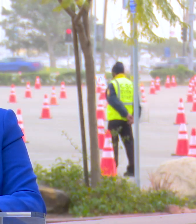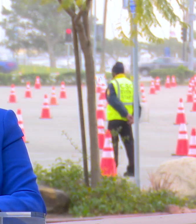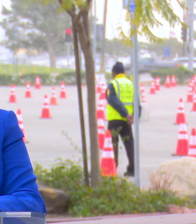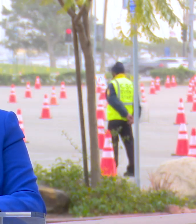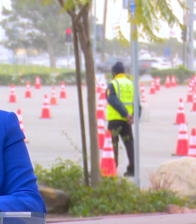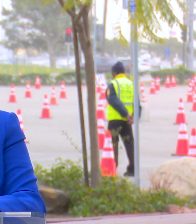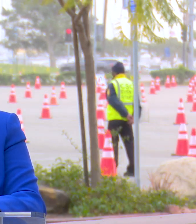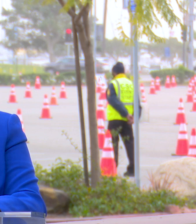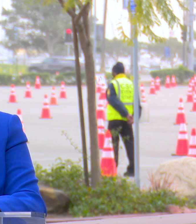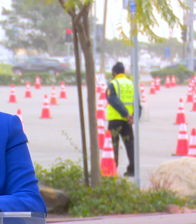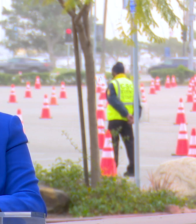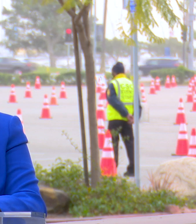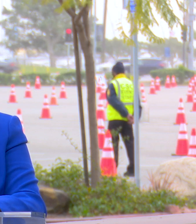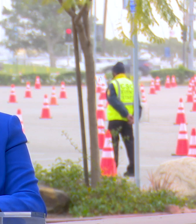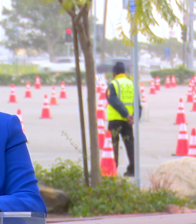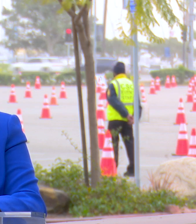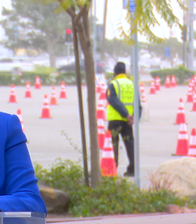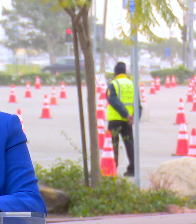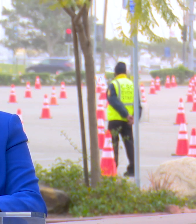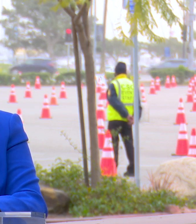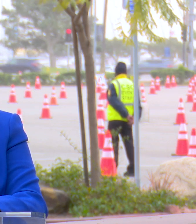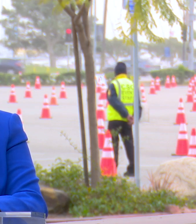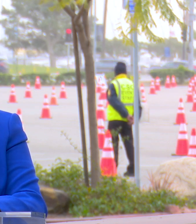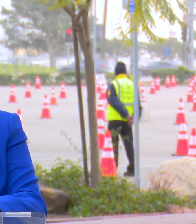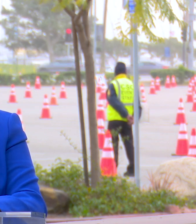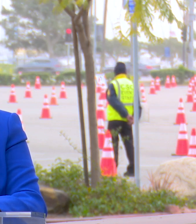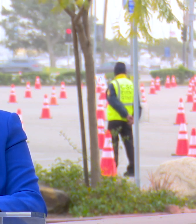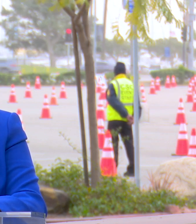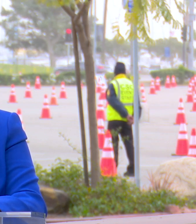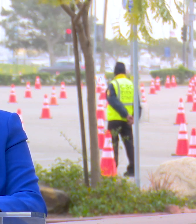If you've joined during our Spanish translation, please visit the city's Facebook page